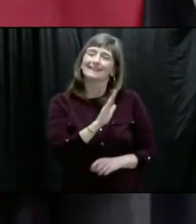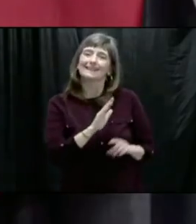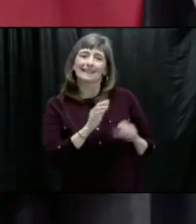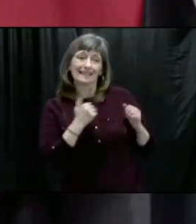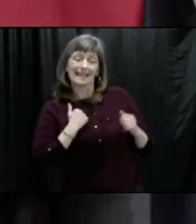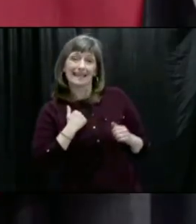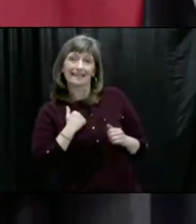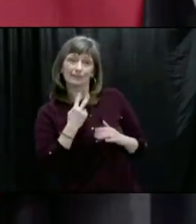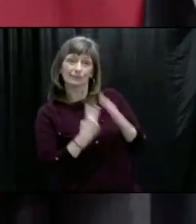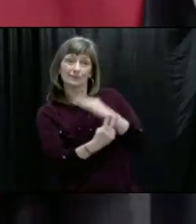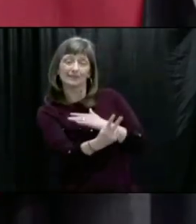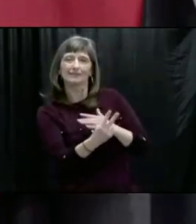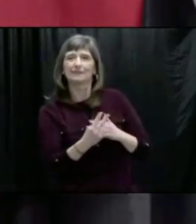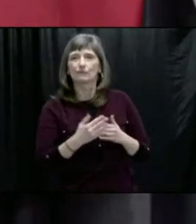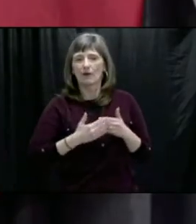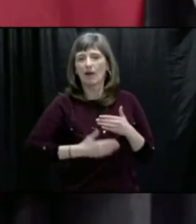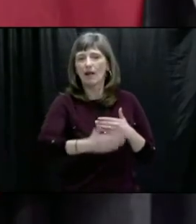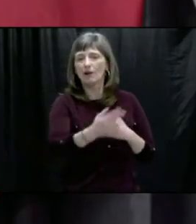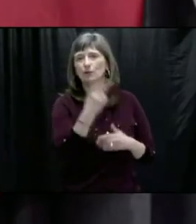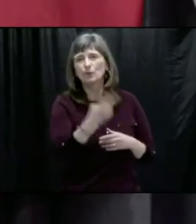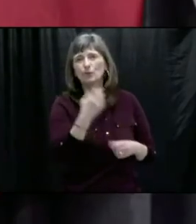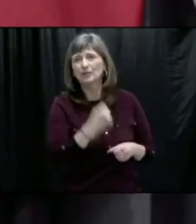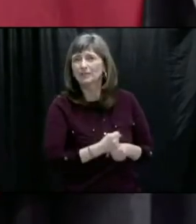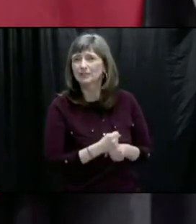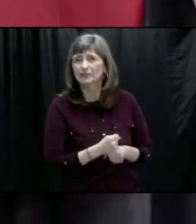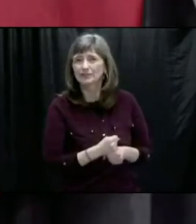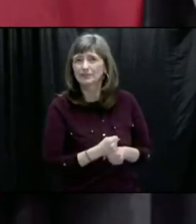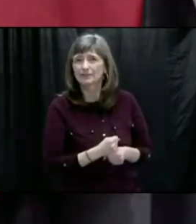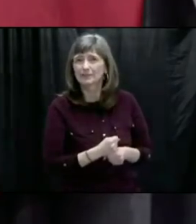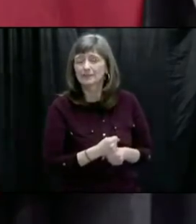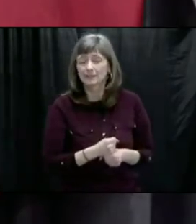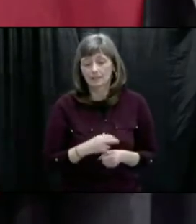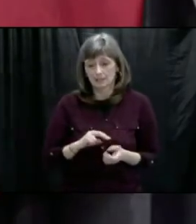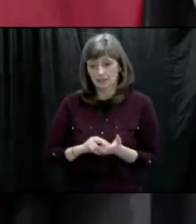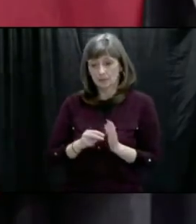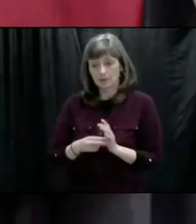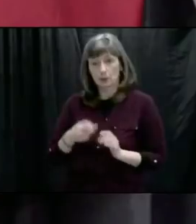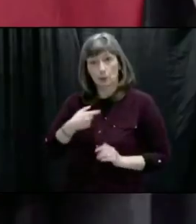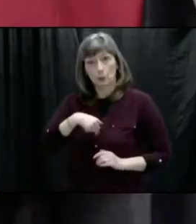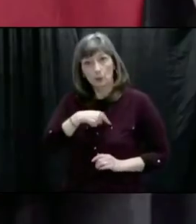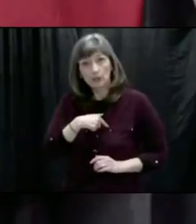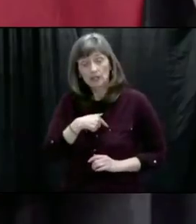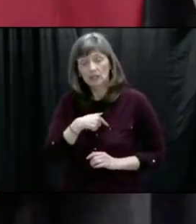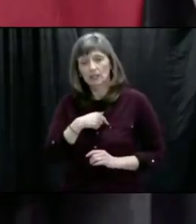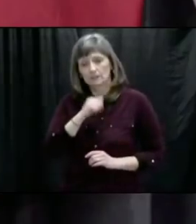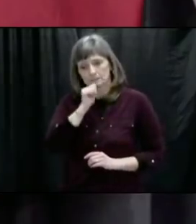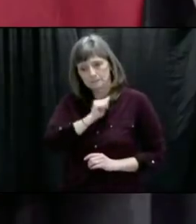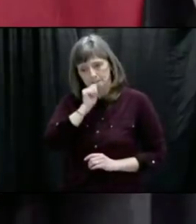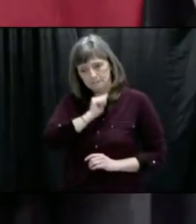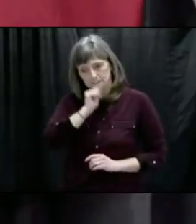A TWO-YEAR INFECTION RATE. THIS CANNOT BE ABOUT WAITING OUT